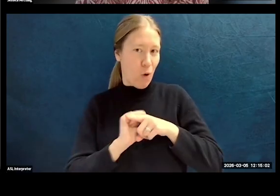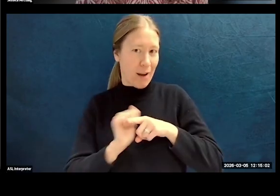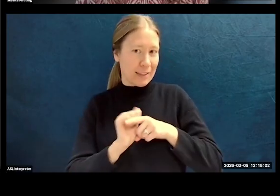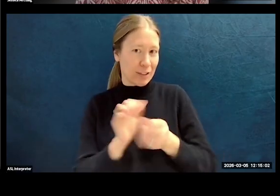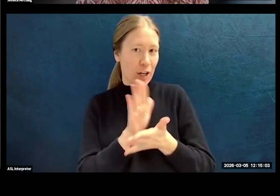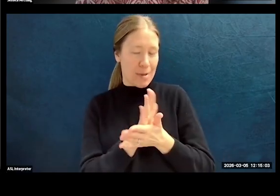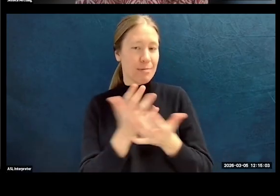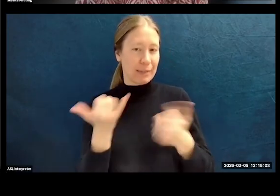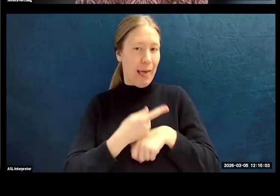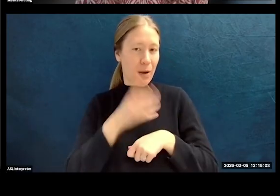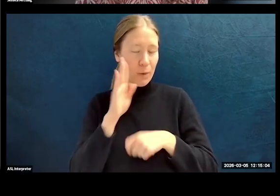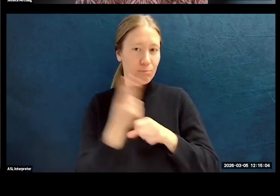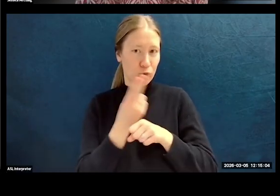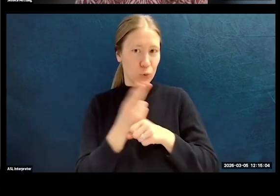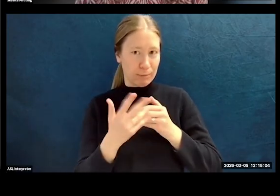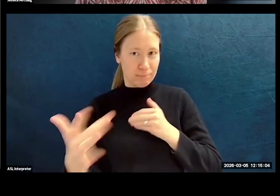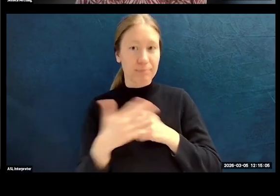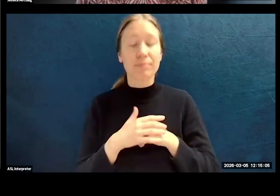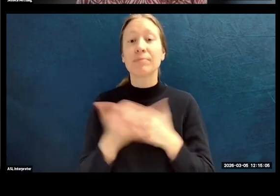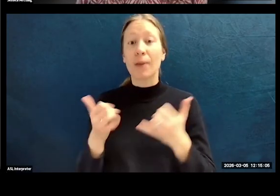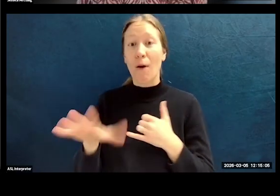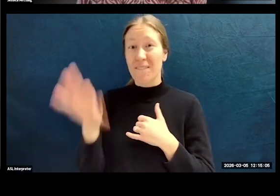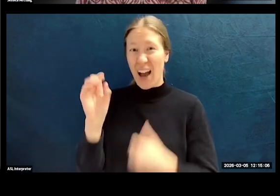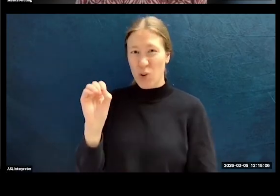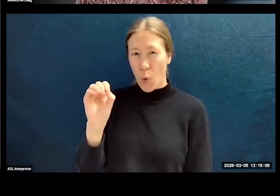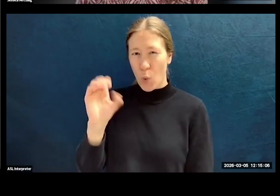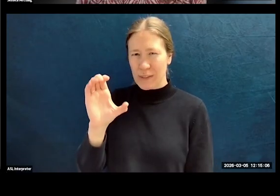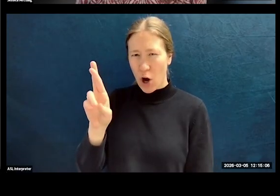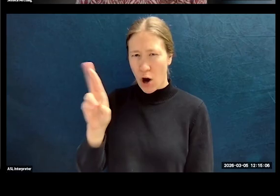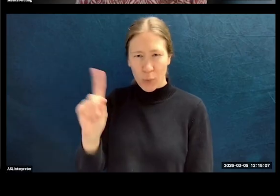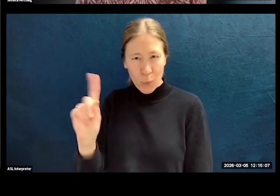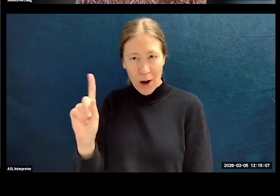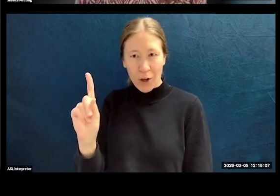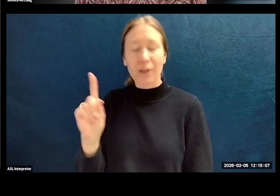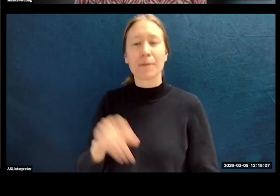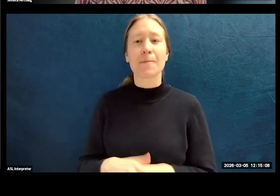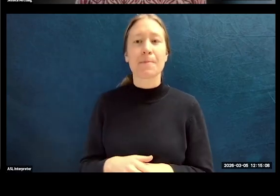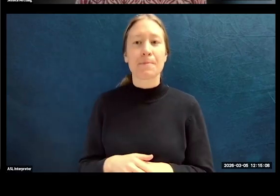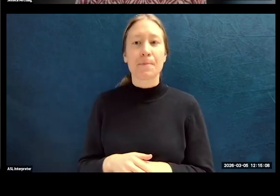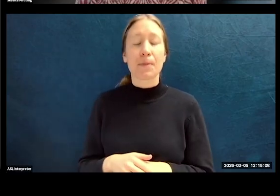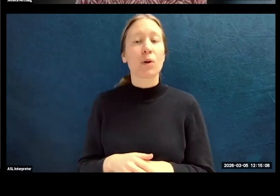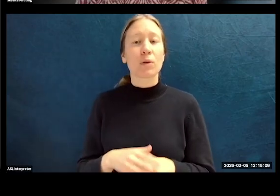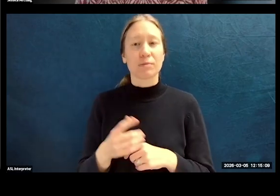So, to find the OCR functions, I'm gonna move the Zoom toolbar out of the way. There are two ways to do this.